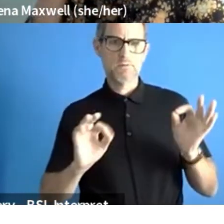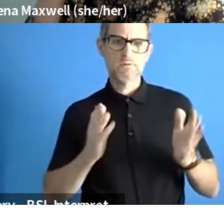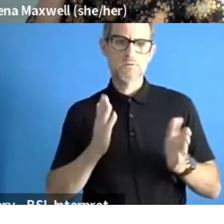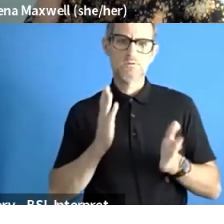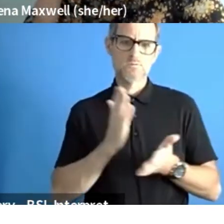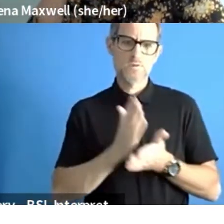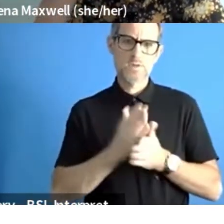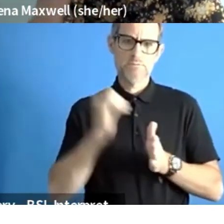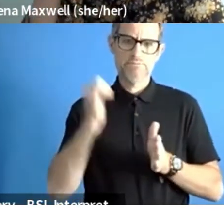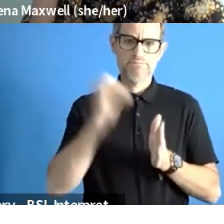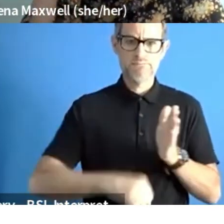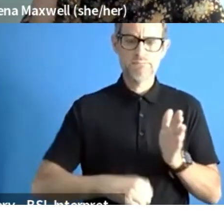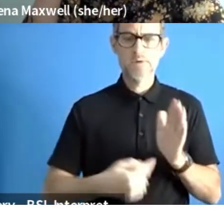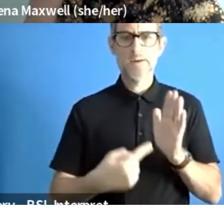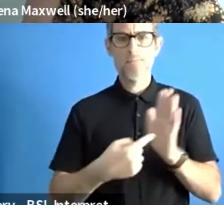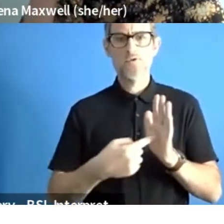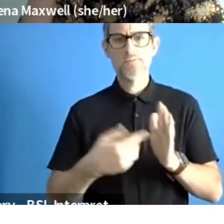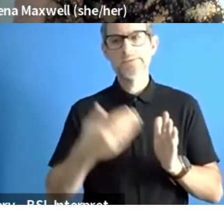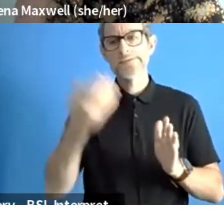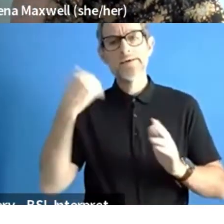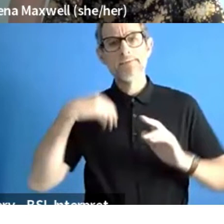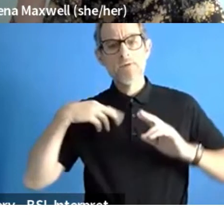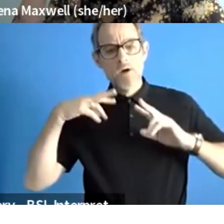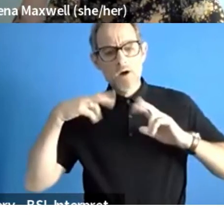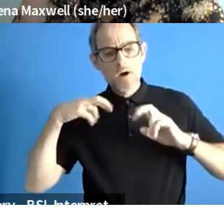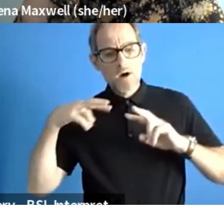We do a lot of research and look at a lot of research